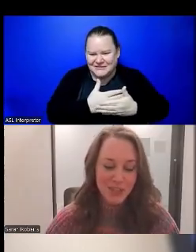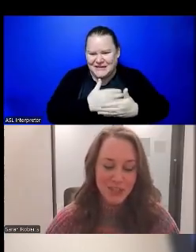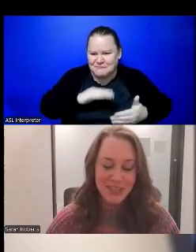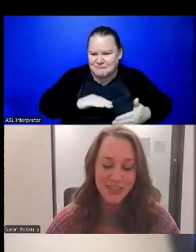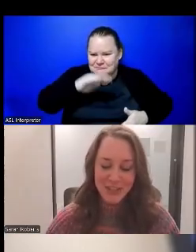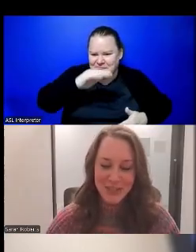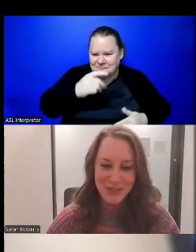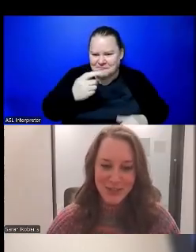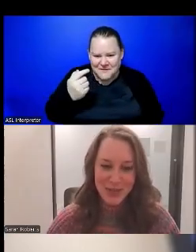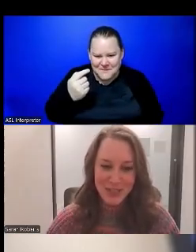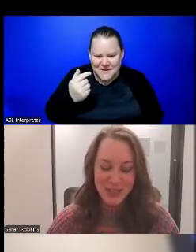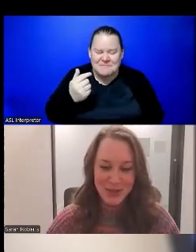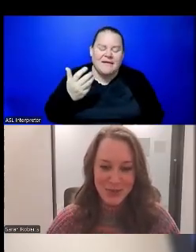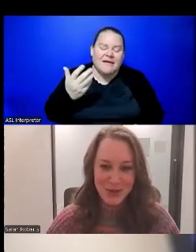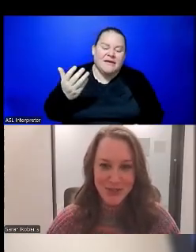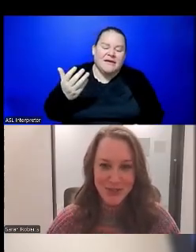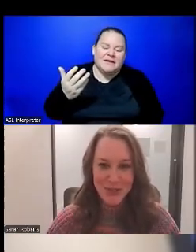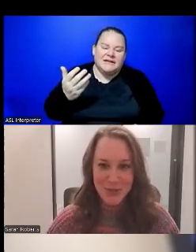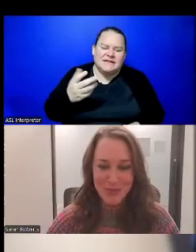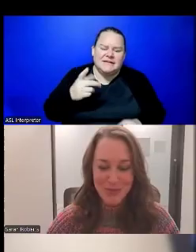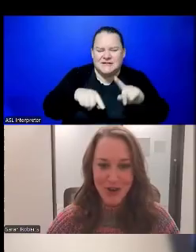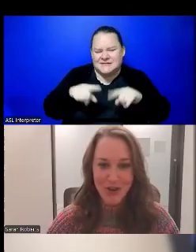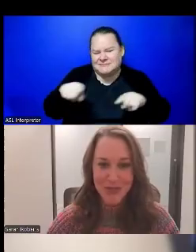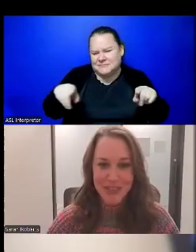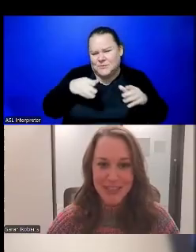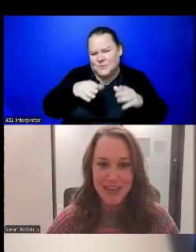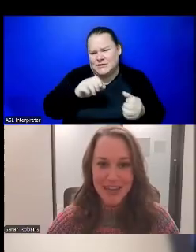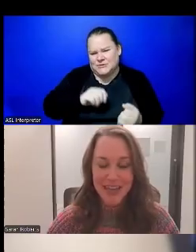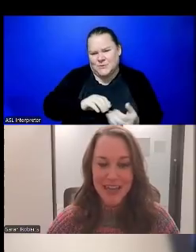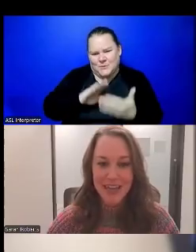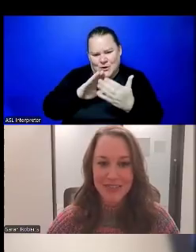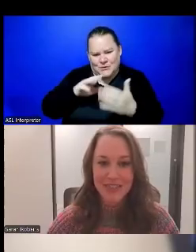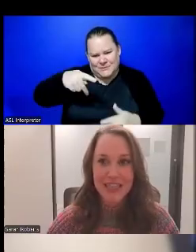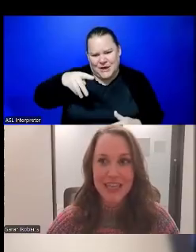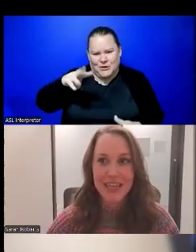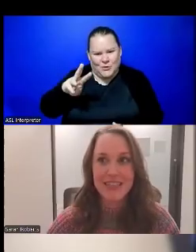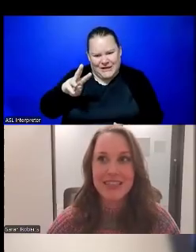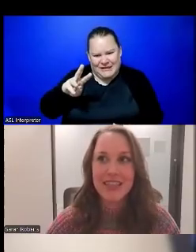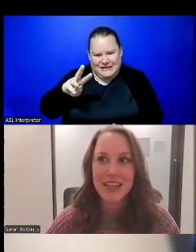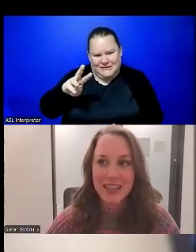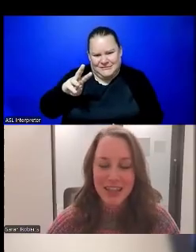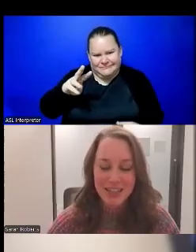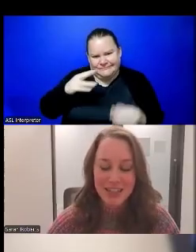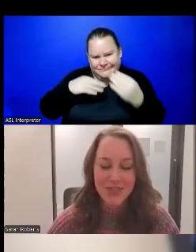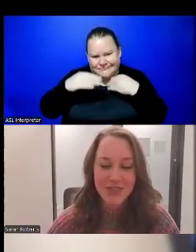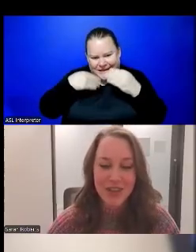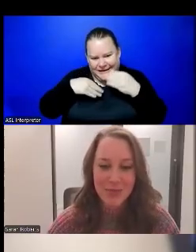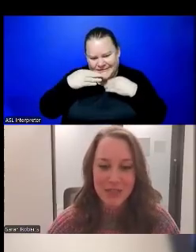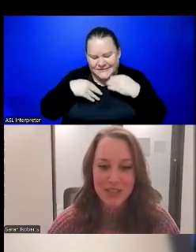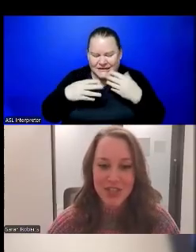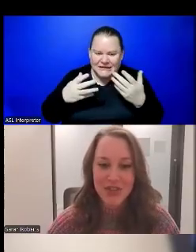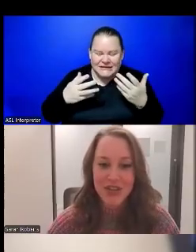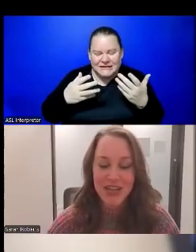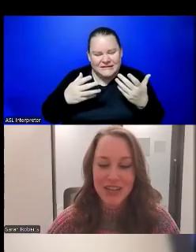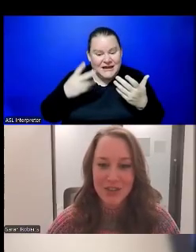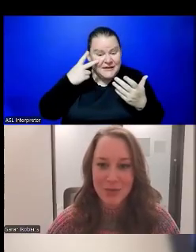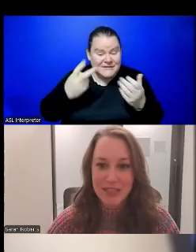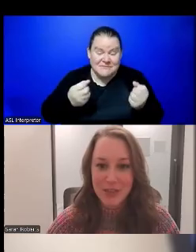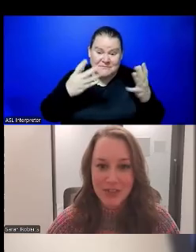there's lots of different ways to approach the prodder Willie diet, and I've seen lots of families do it a little bit